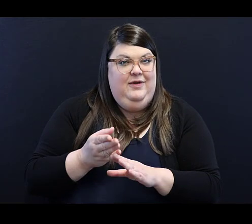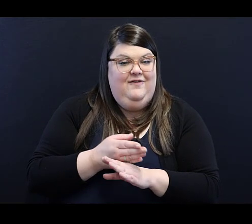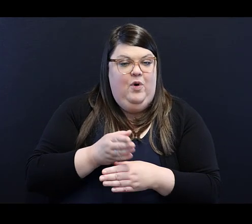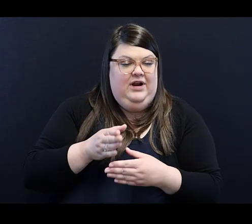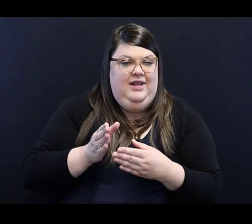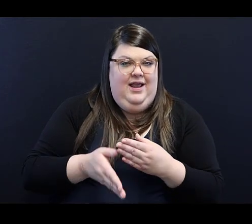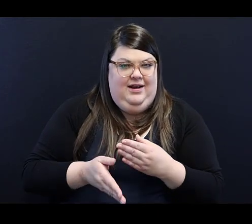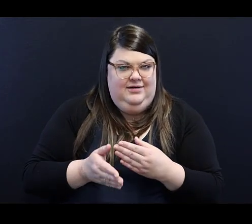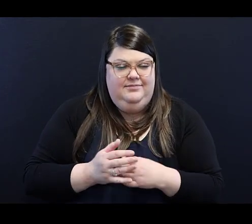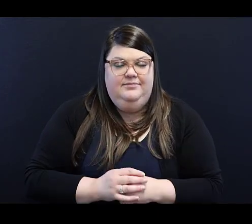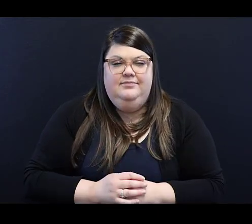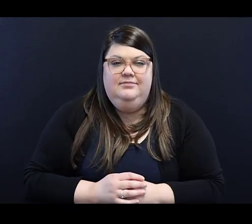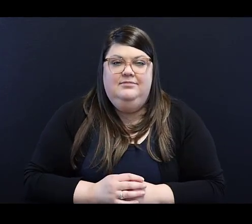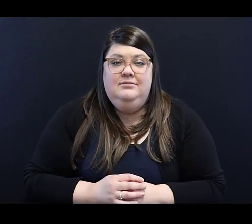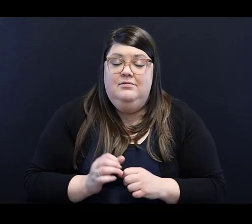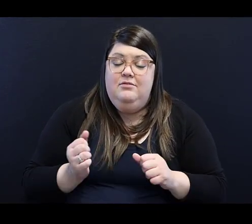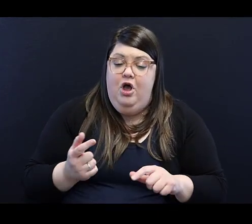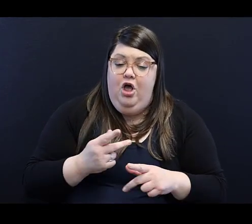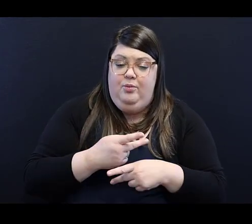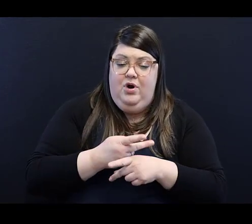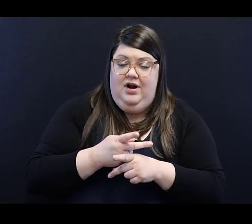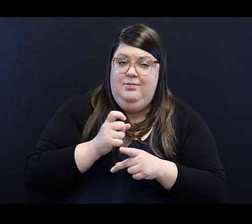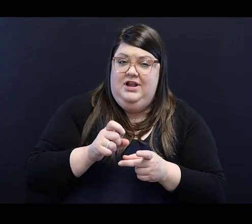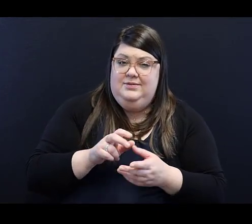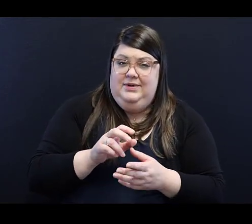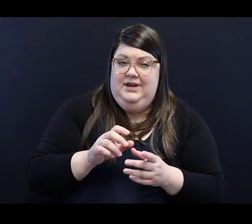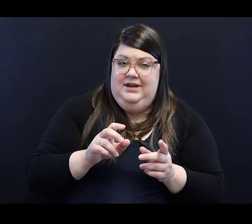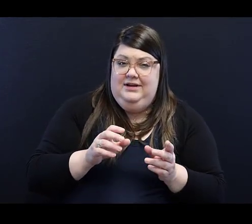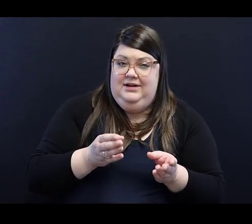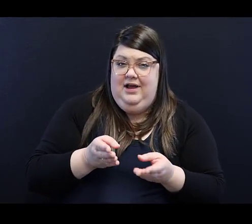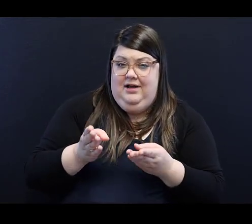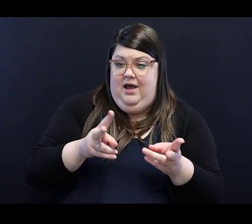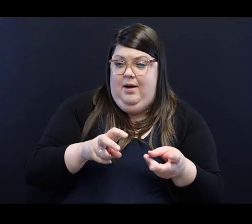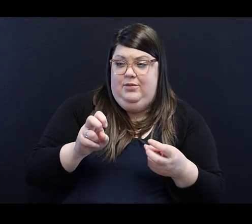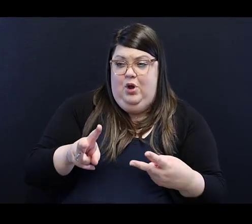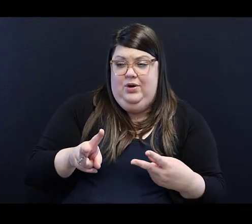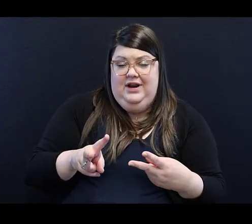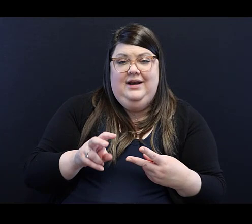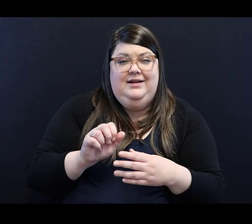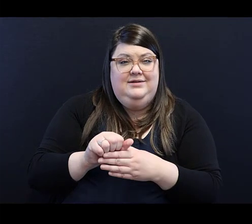All products must be uploaded and submitted by the end of the grant period of performance.